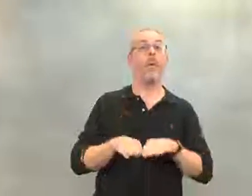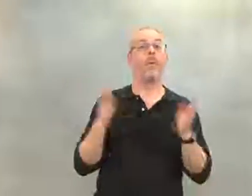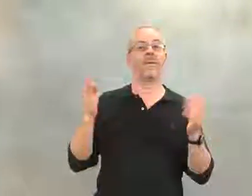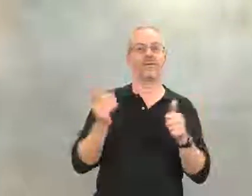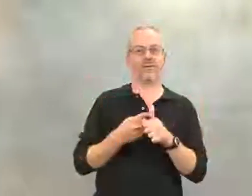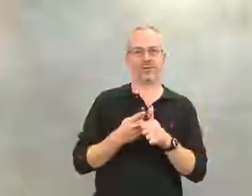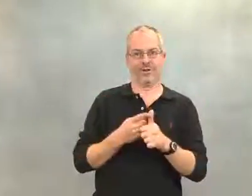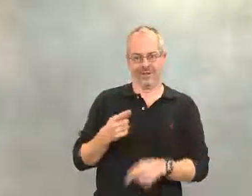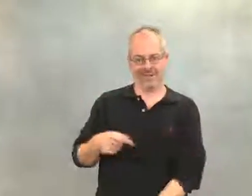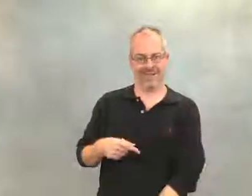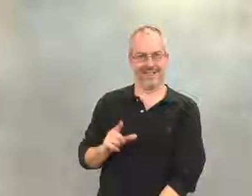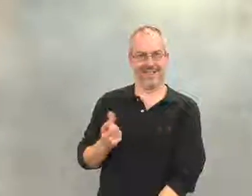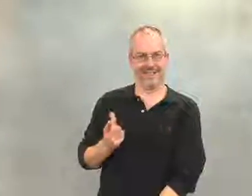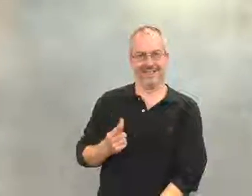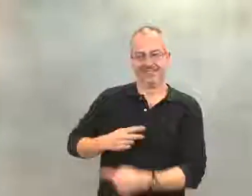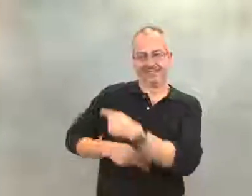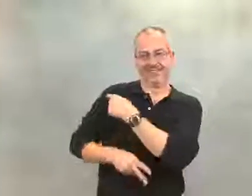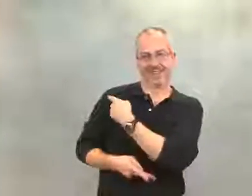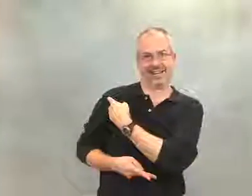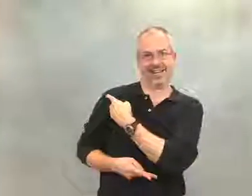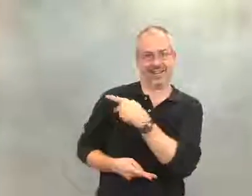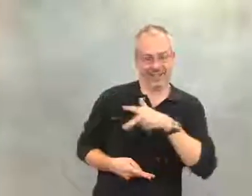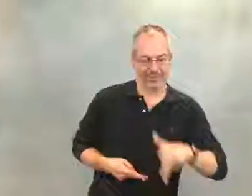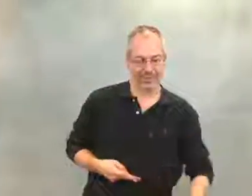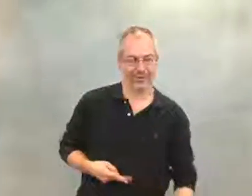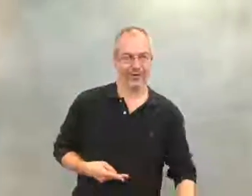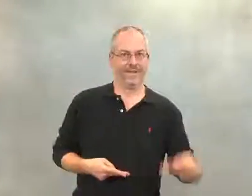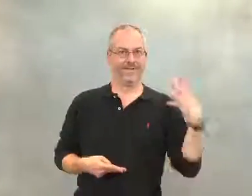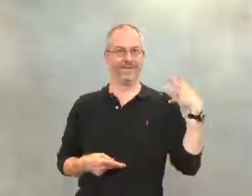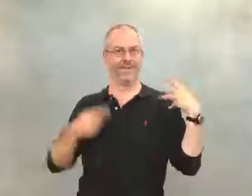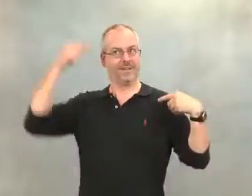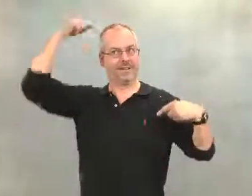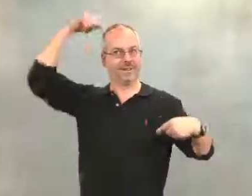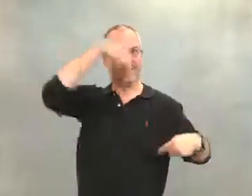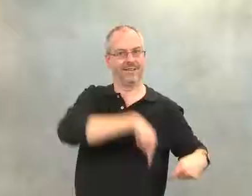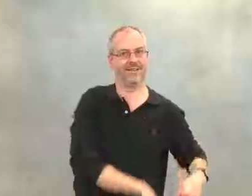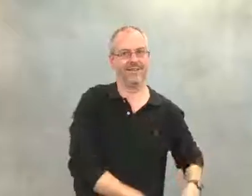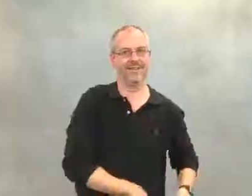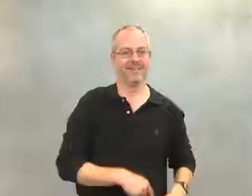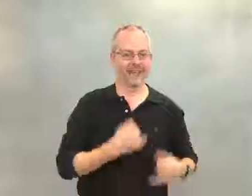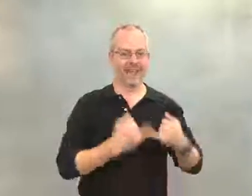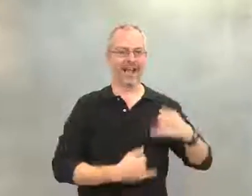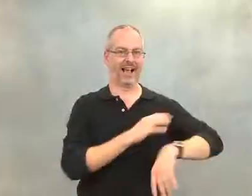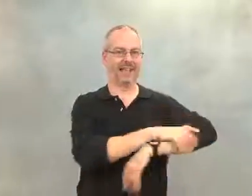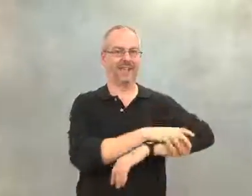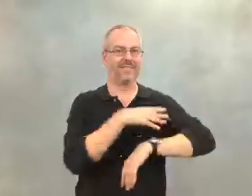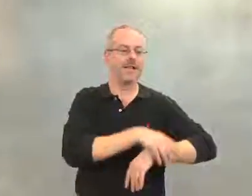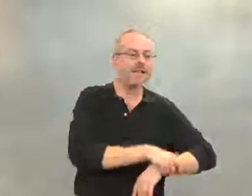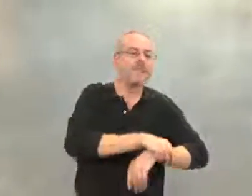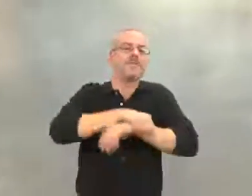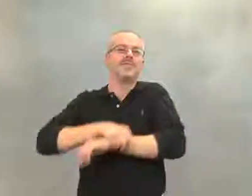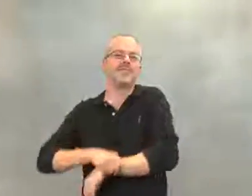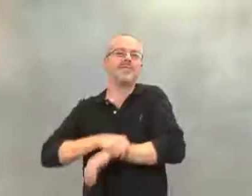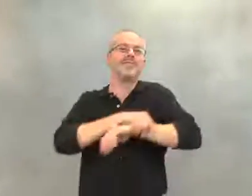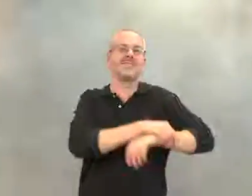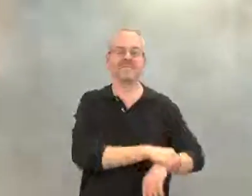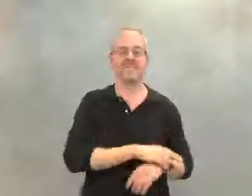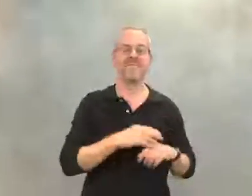My right leg was first to regain movement, then my right arm, then the left leg and then my left arm. My brain was reconnecting.